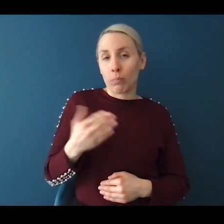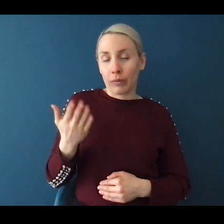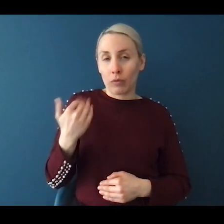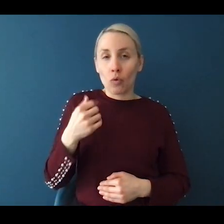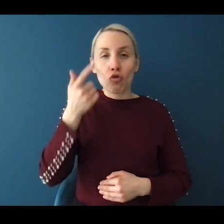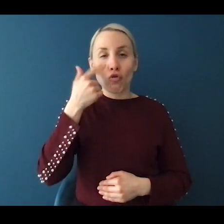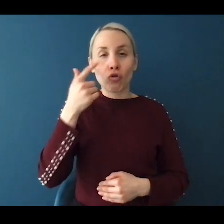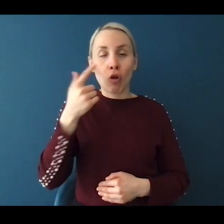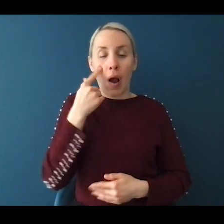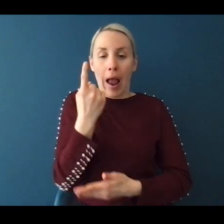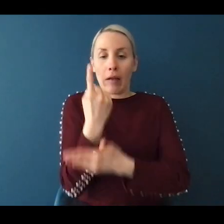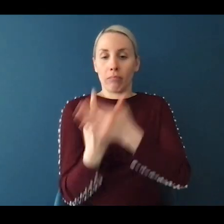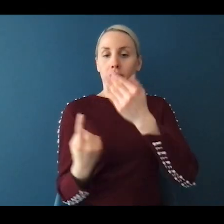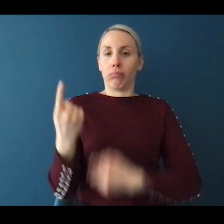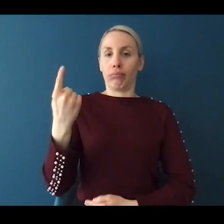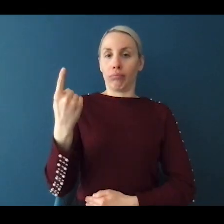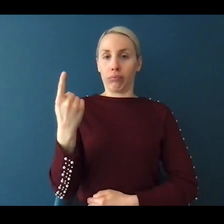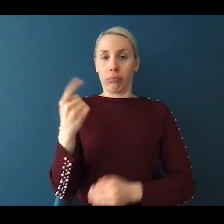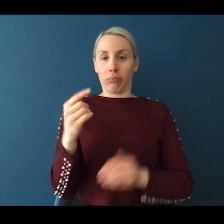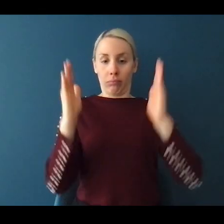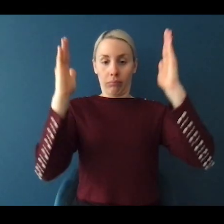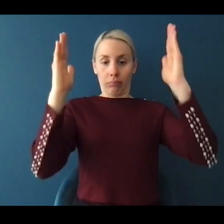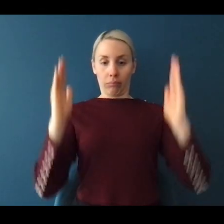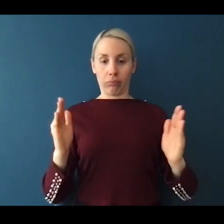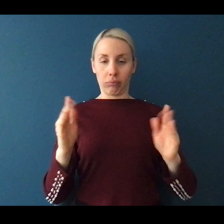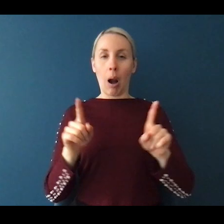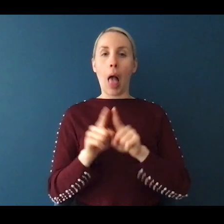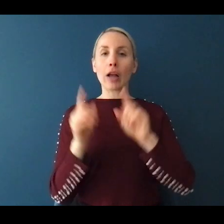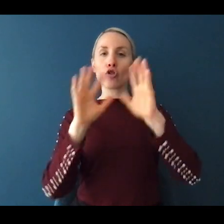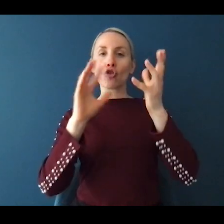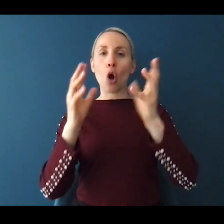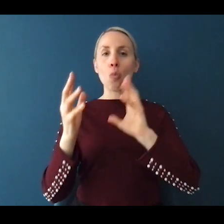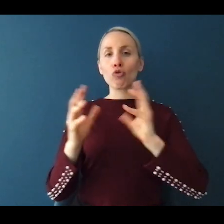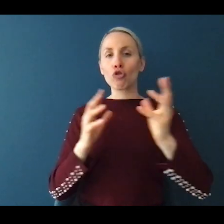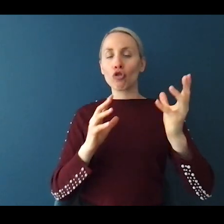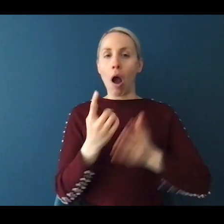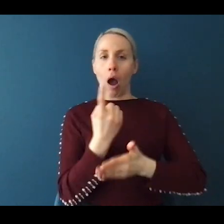kind of more like sculptural photograph and that was also something new that I know I